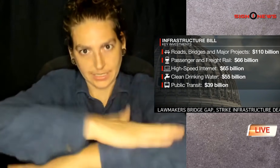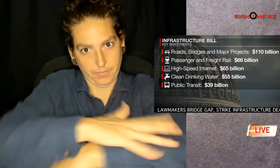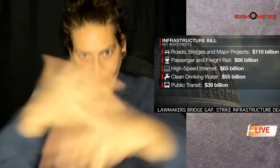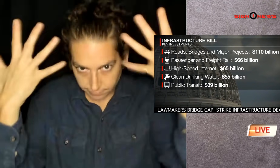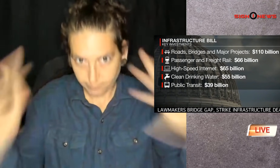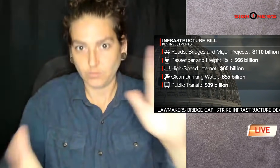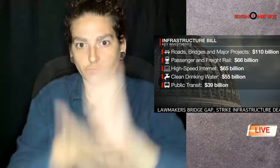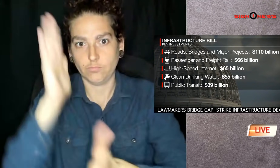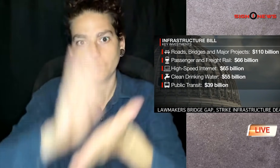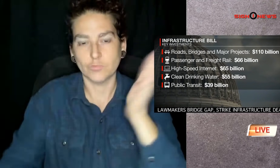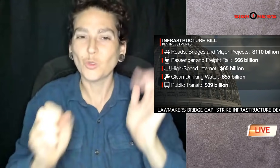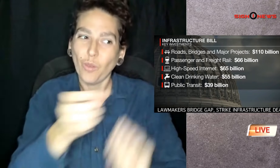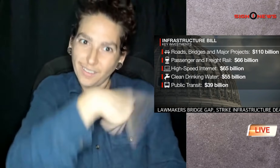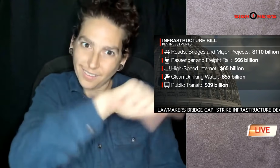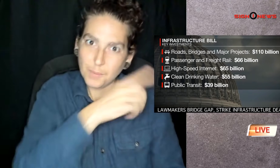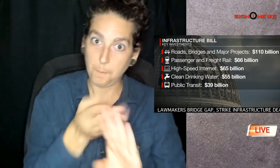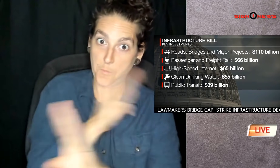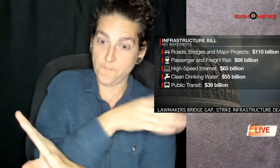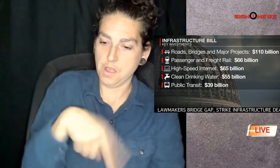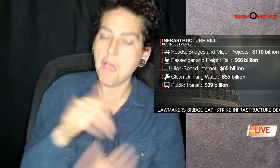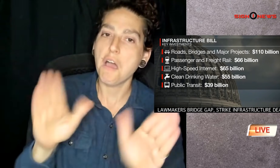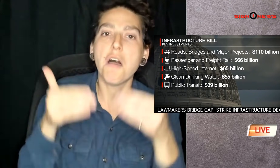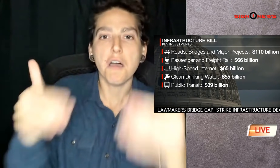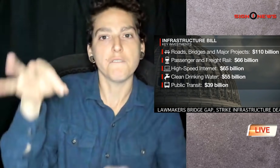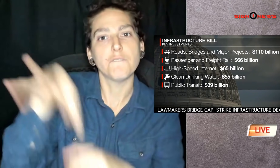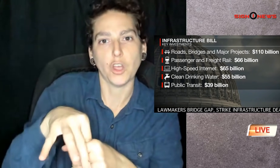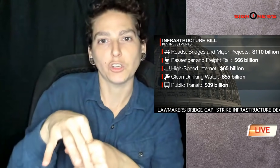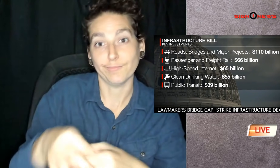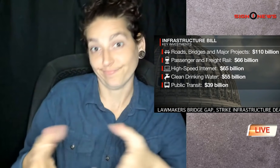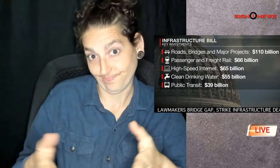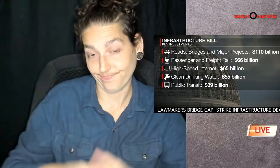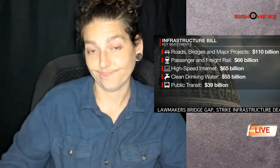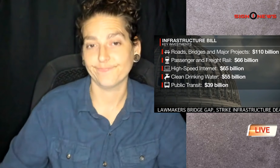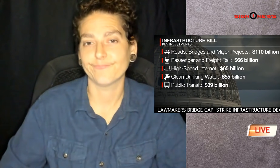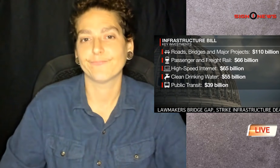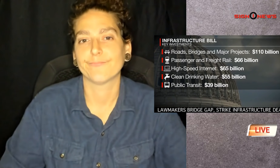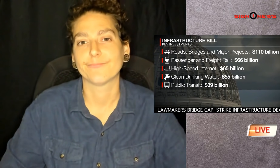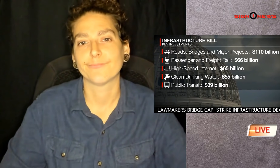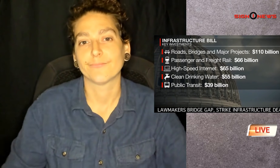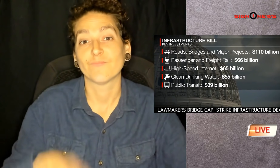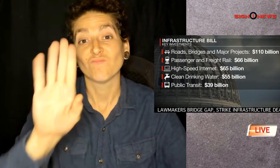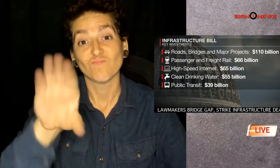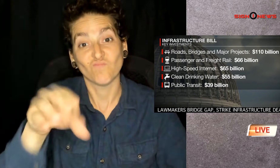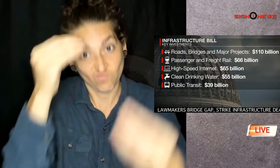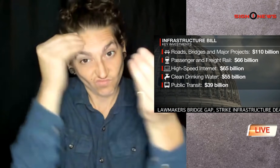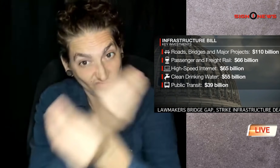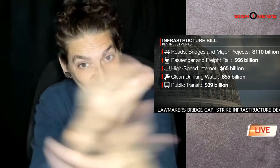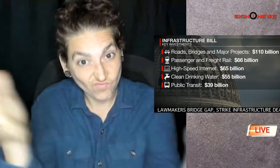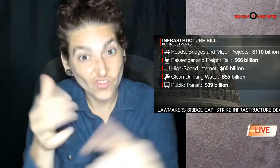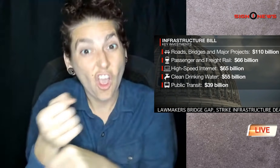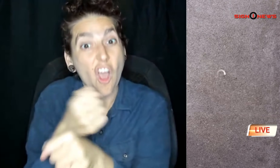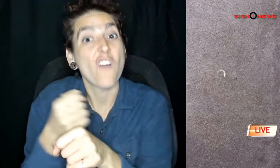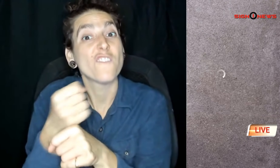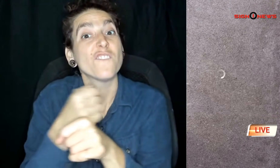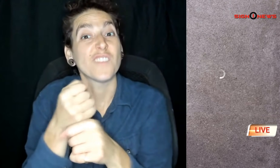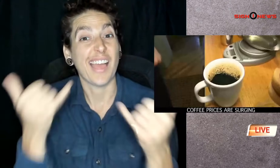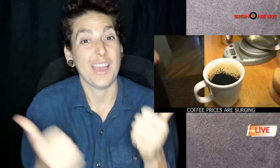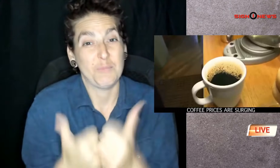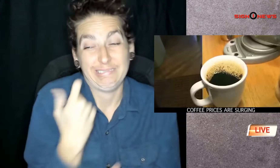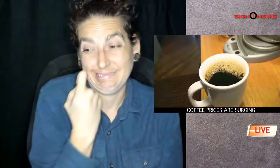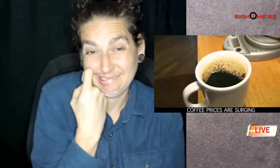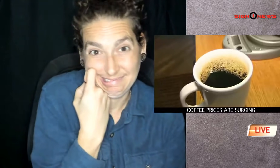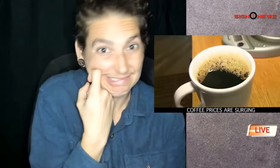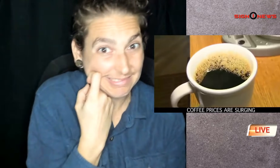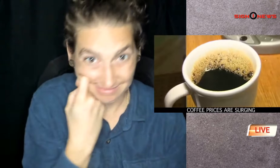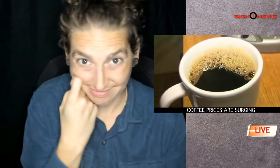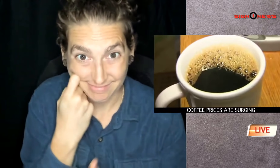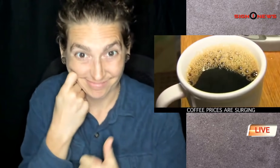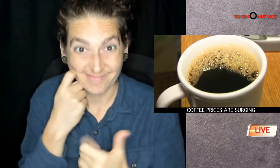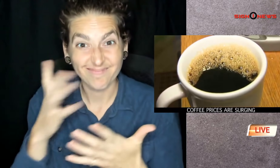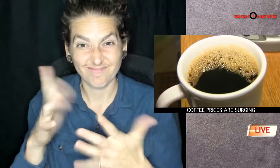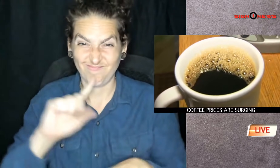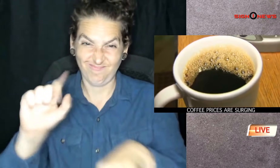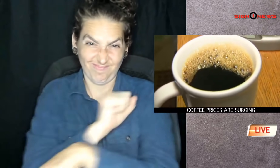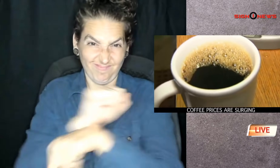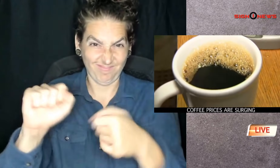package that's also on the table before they make a vote on it coffee is the latest item